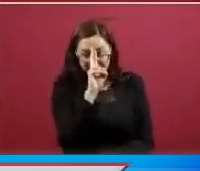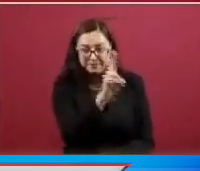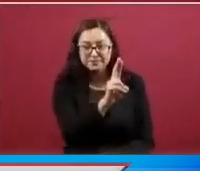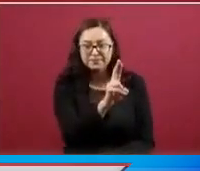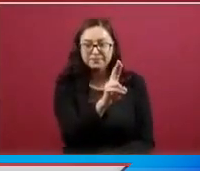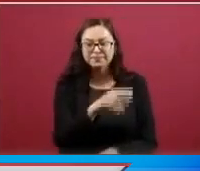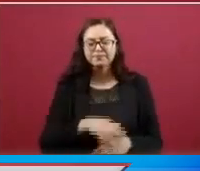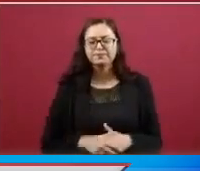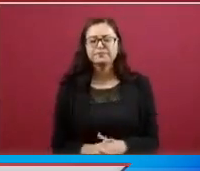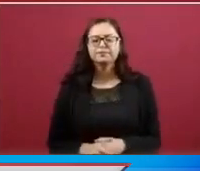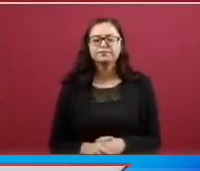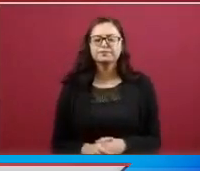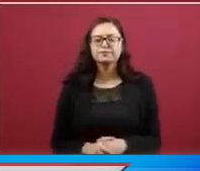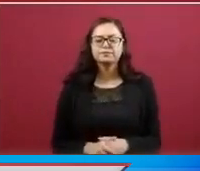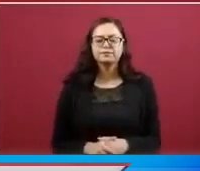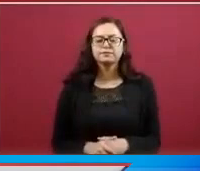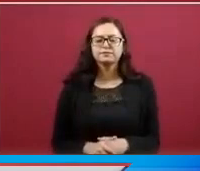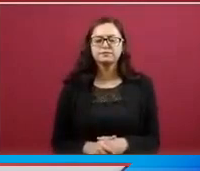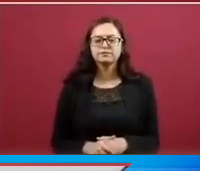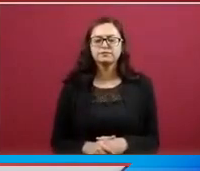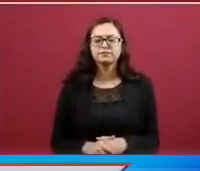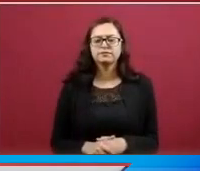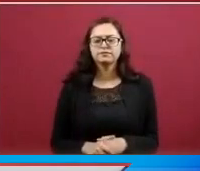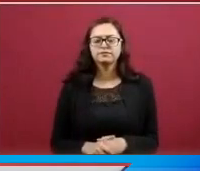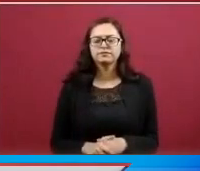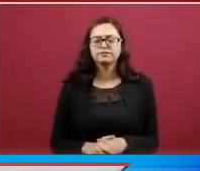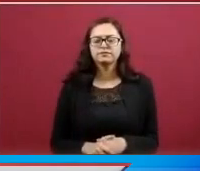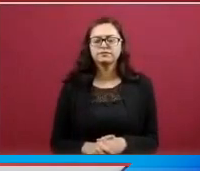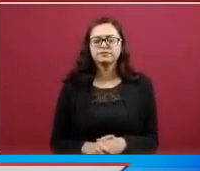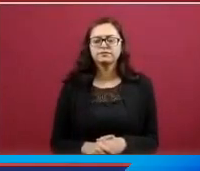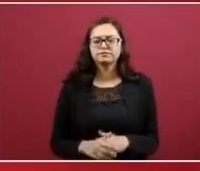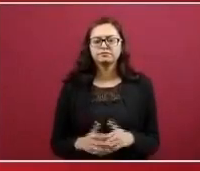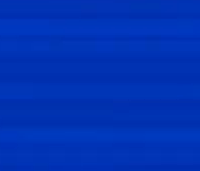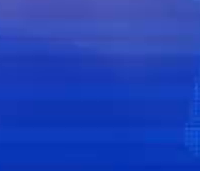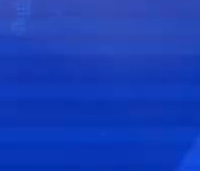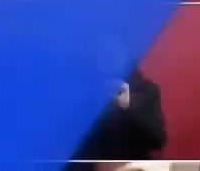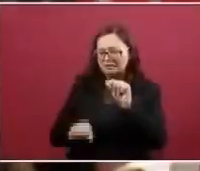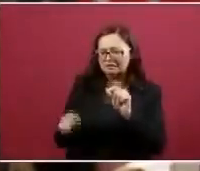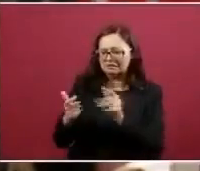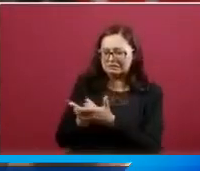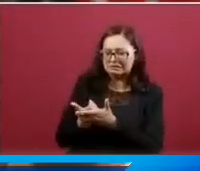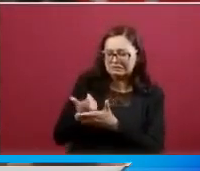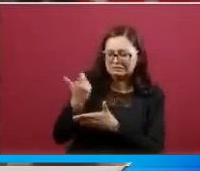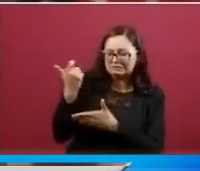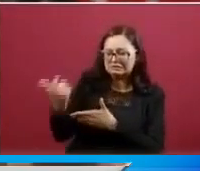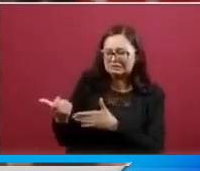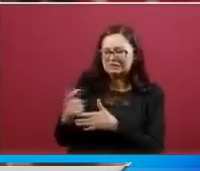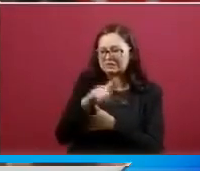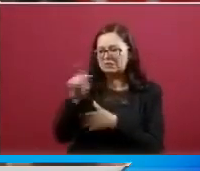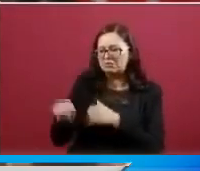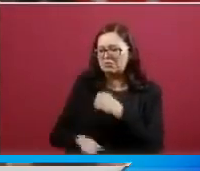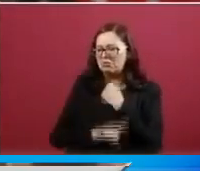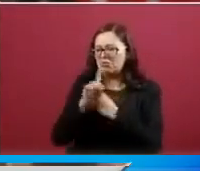but the communication of the President with the people of Mexico will remain 4. Migrants in the United States